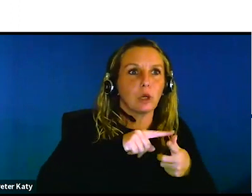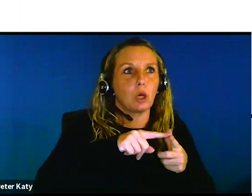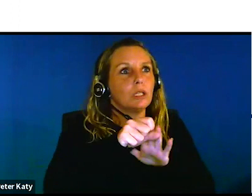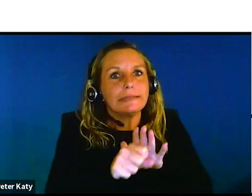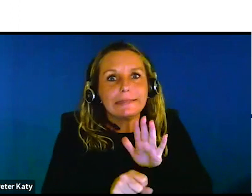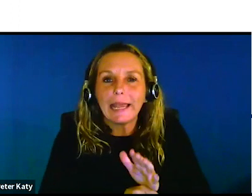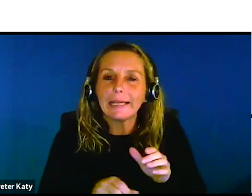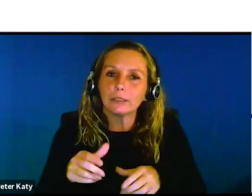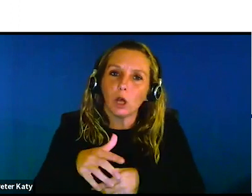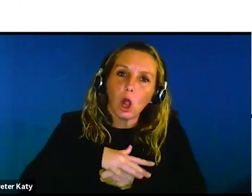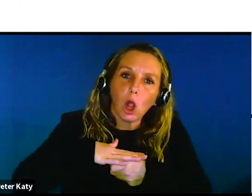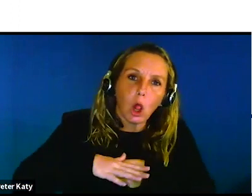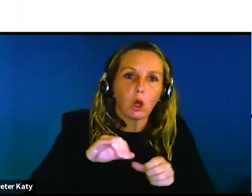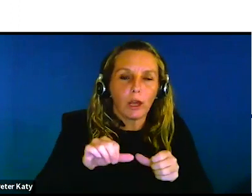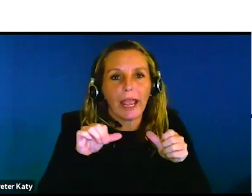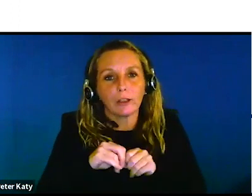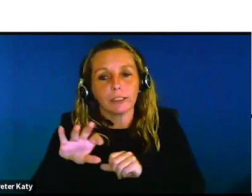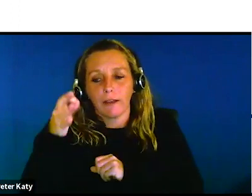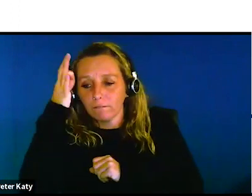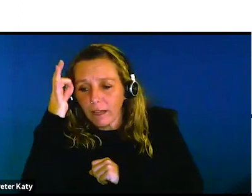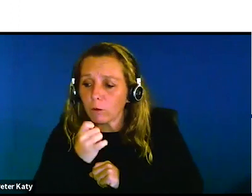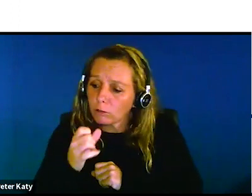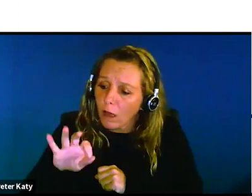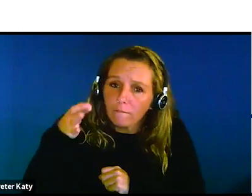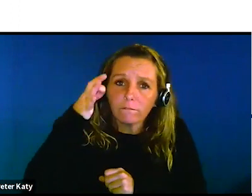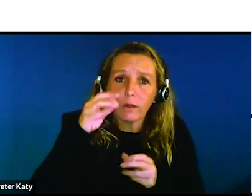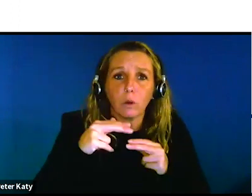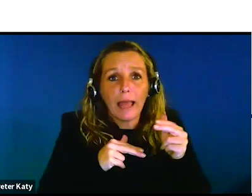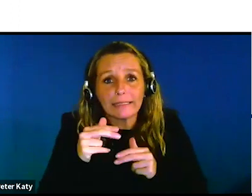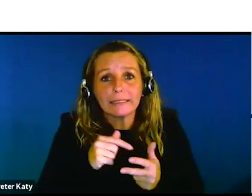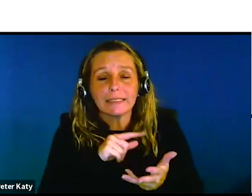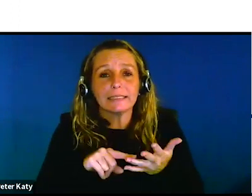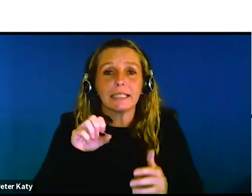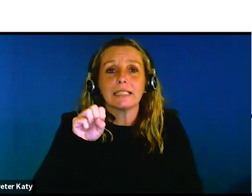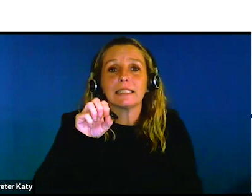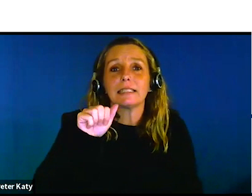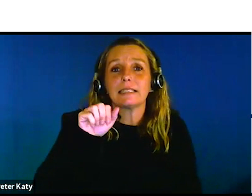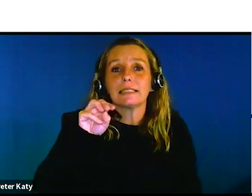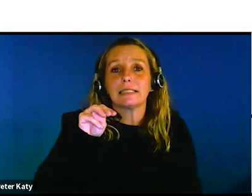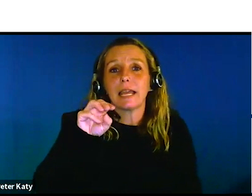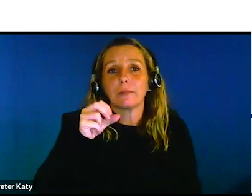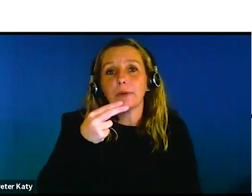federal and nonfederal entities, SAMHSA and even within our 98 office.